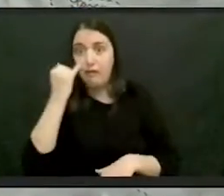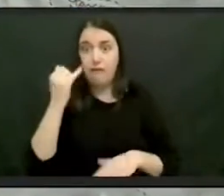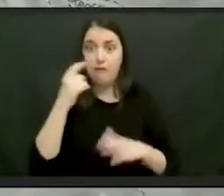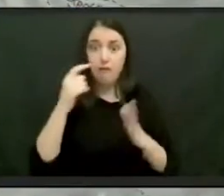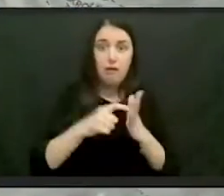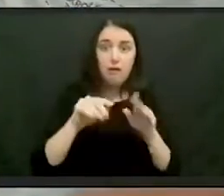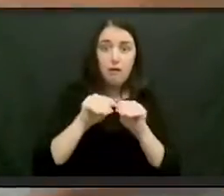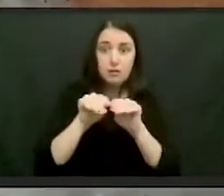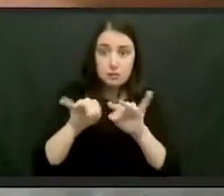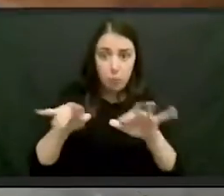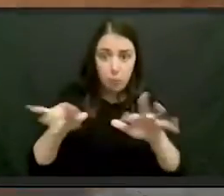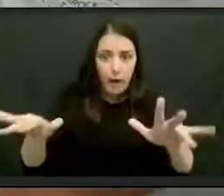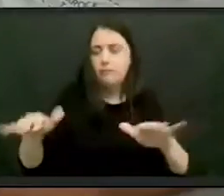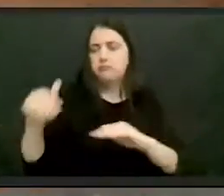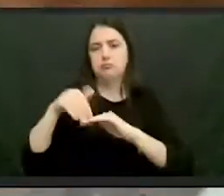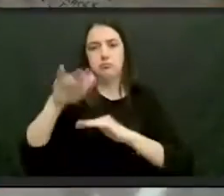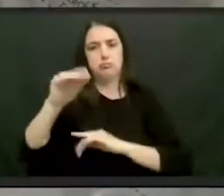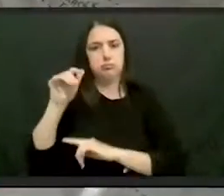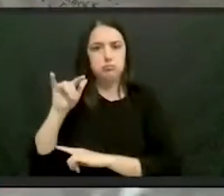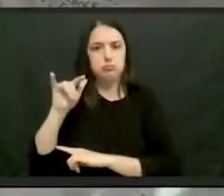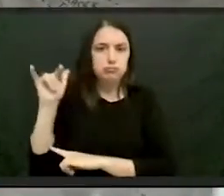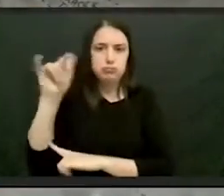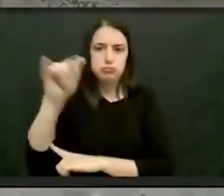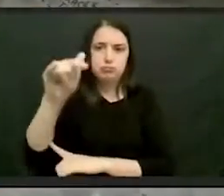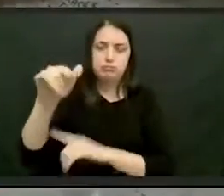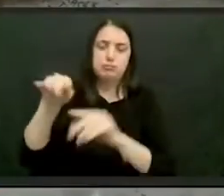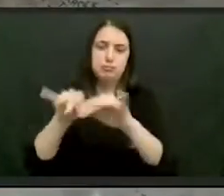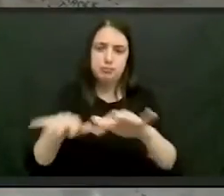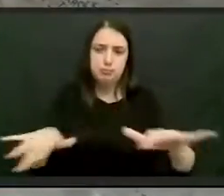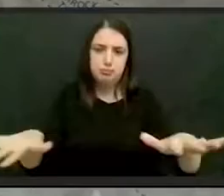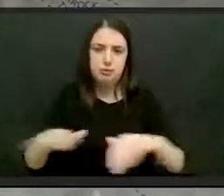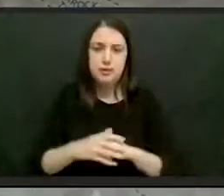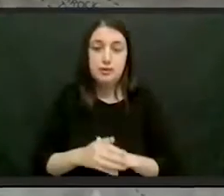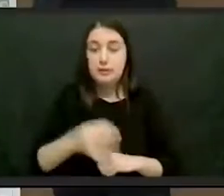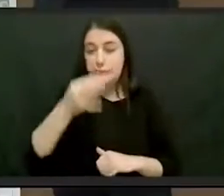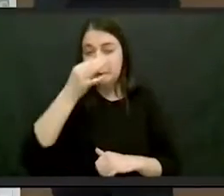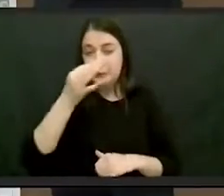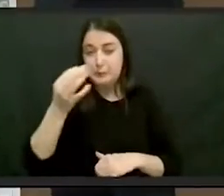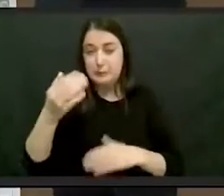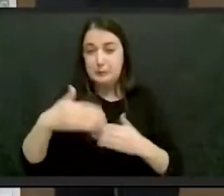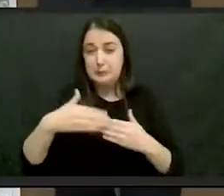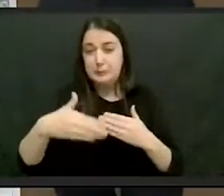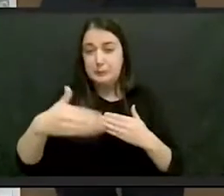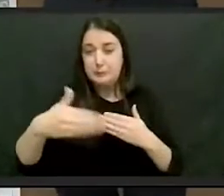systems that'll move in that'll probably help us out tomorrow afternoon up in here but right behind that, we'll get drying